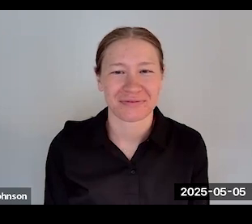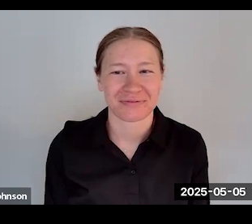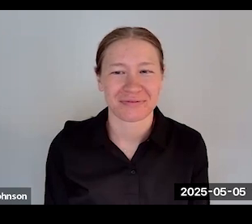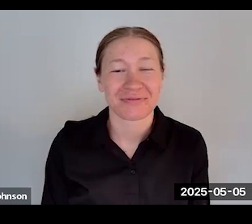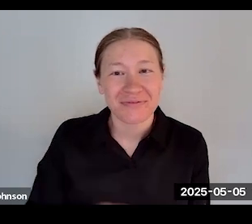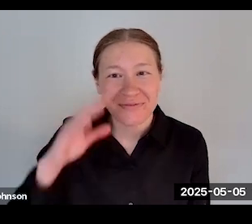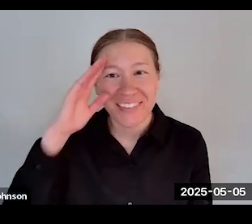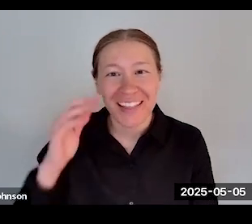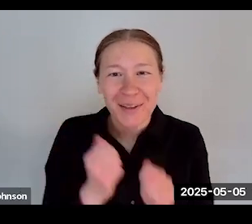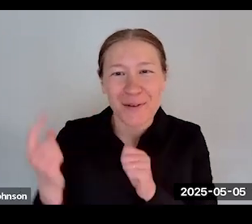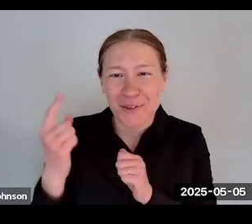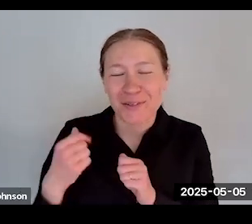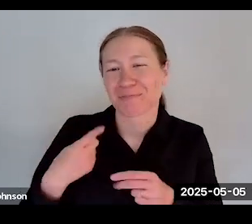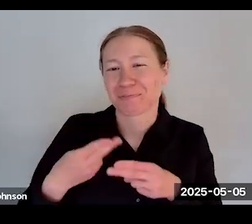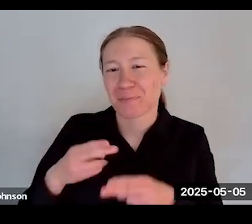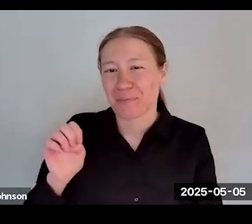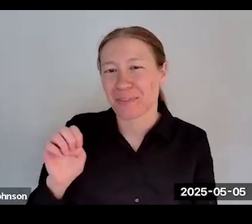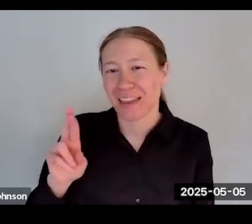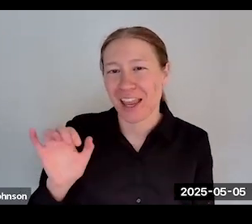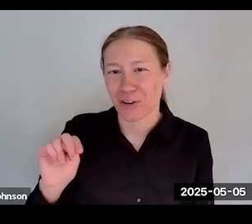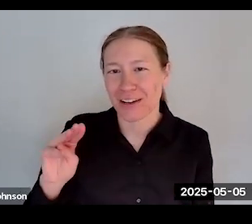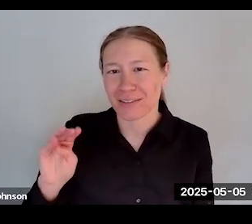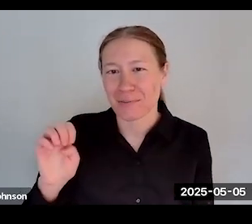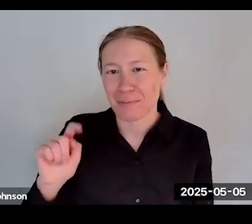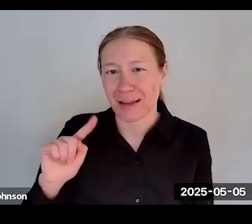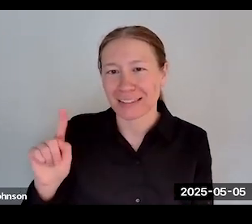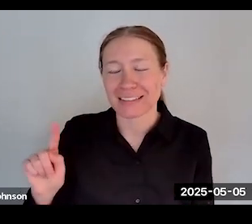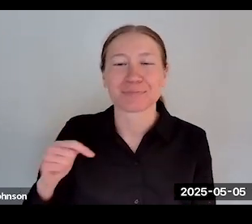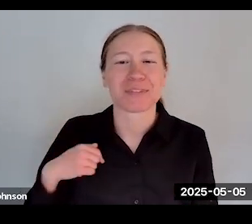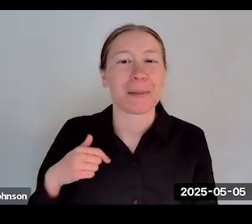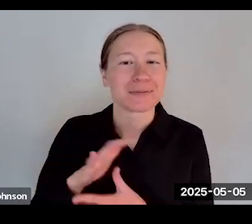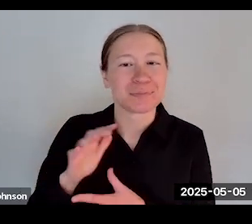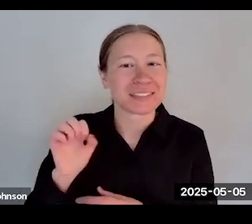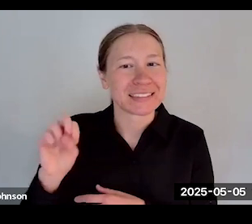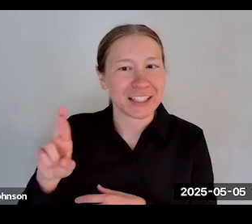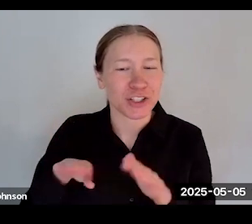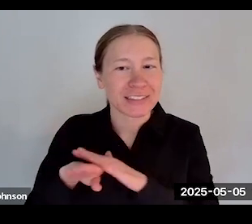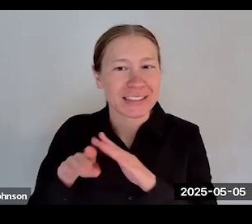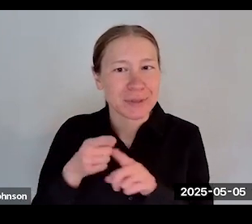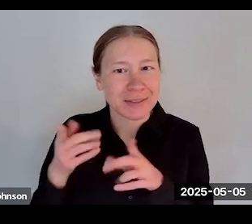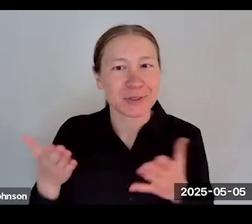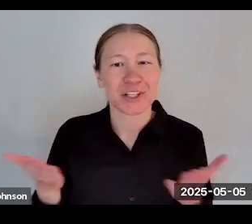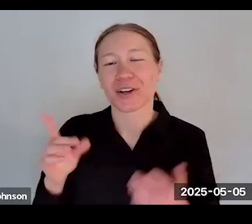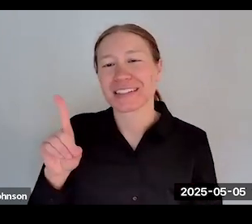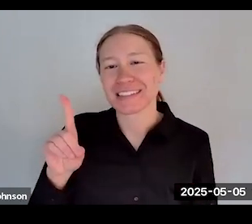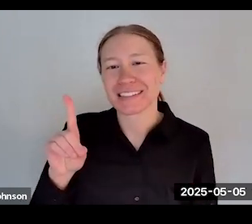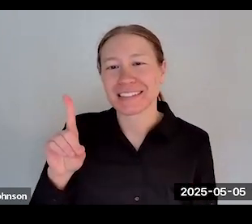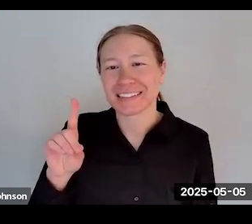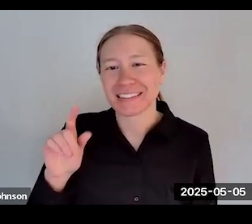Hello everyone. My name is Erin Metz, and I'm a senior accessibility specialist with the Disability Equity Office, joined by Katrina Johnson,